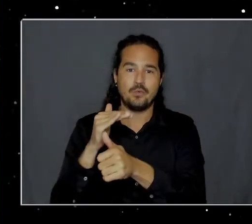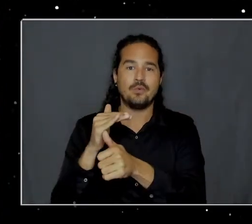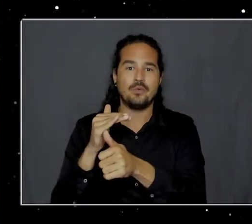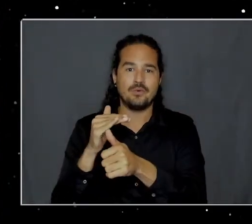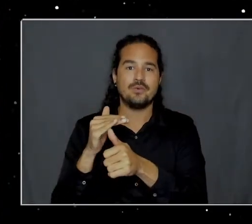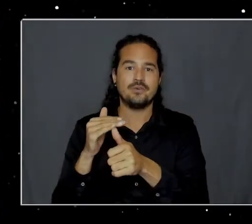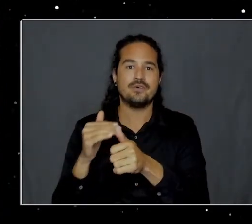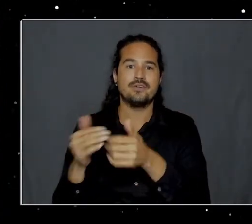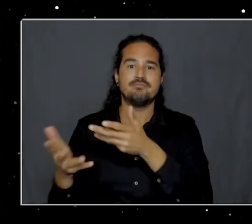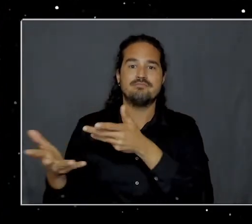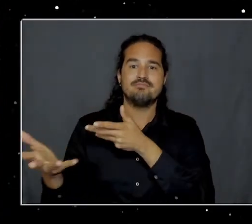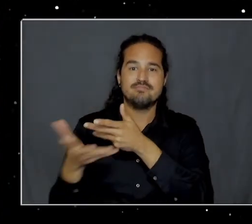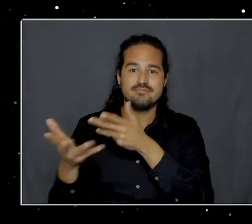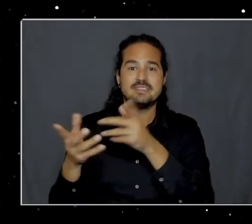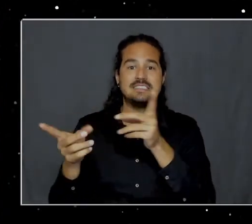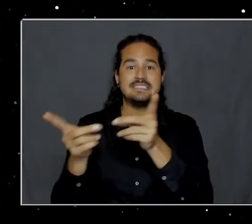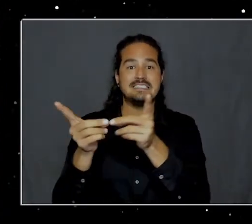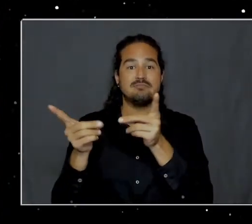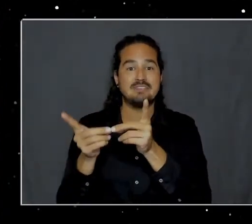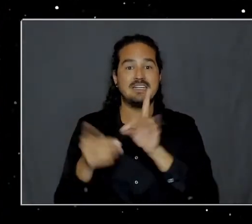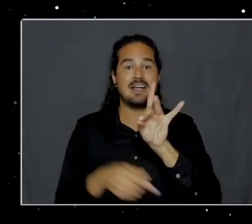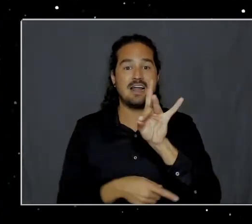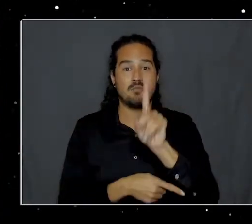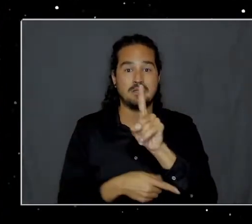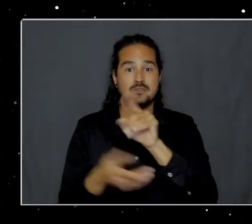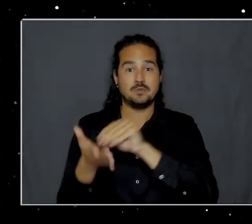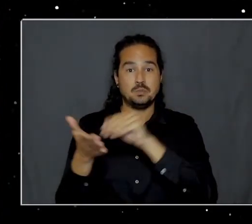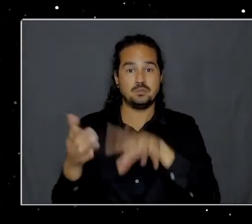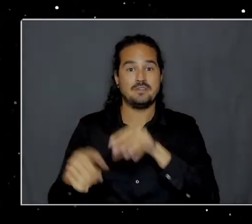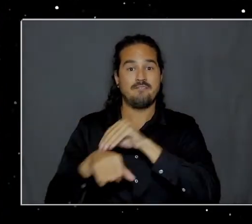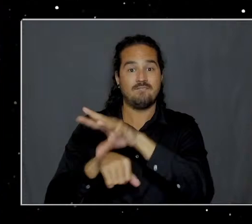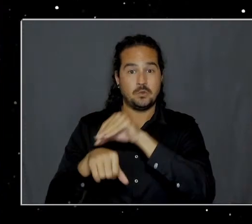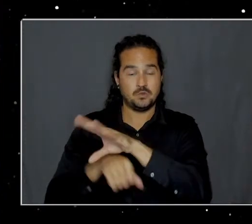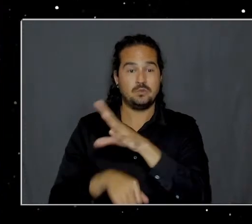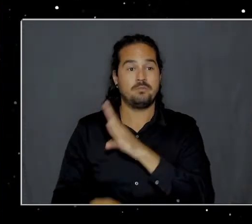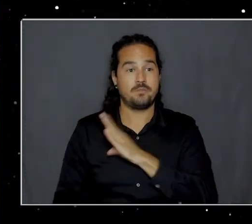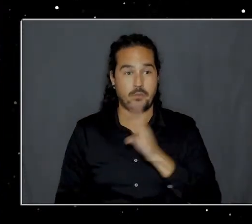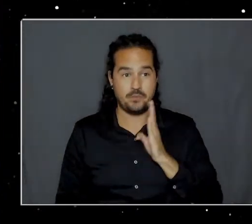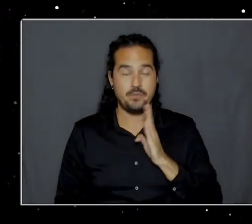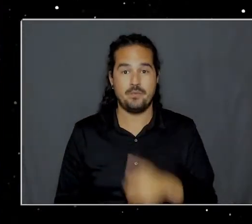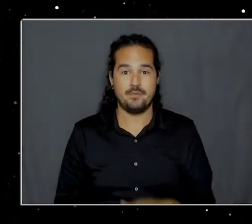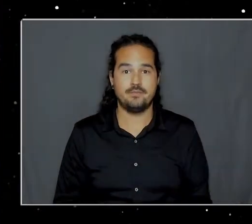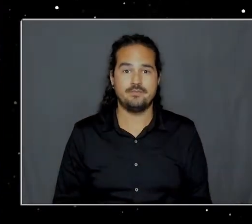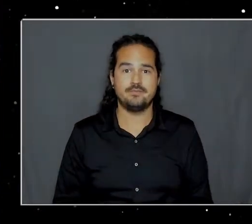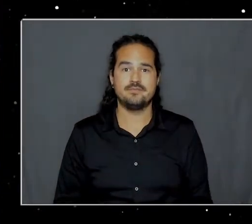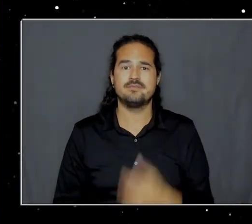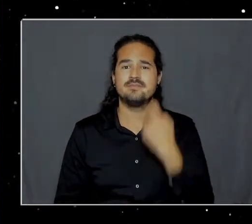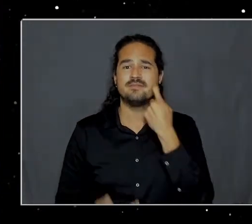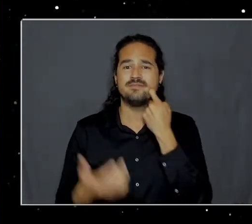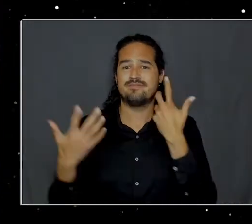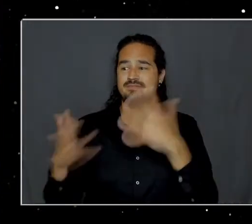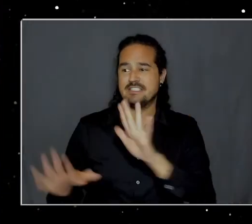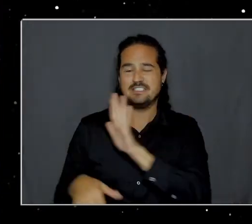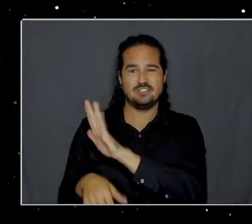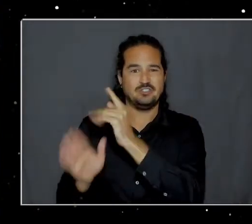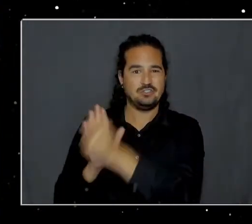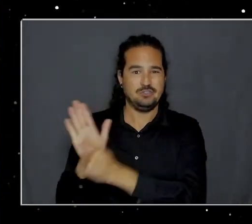SHE JUST COMPLETED HER TERM AS STUDENT ADVISOR TO THE SPOKANE DISTRICT 81 SCHOOL BOARD.